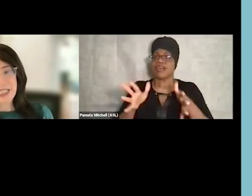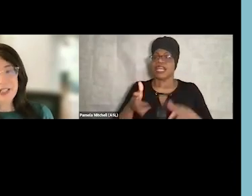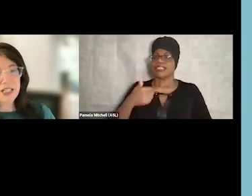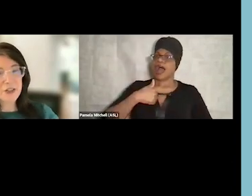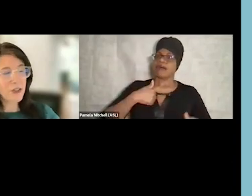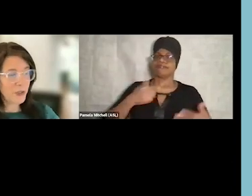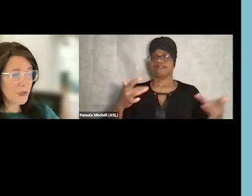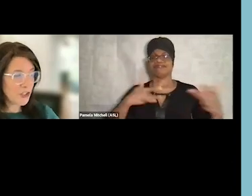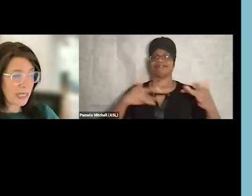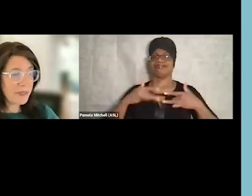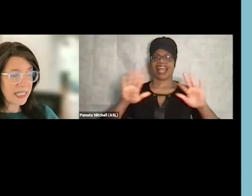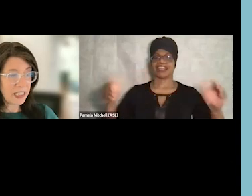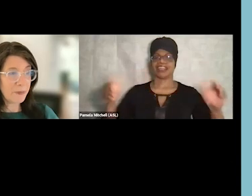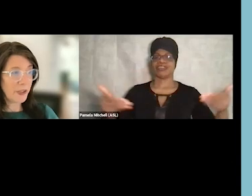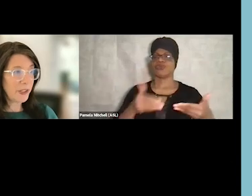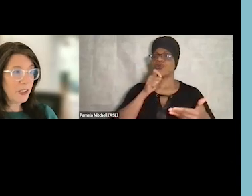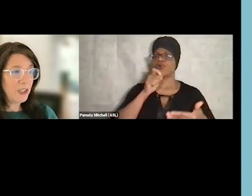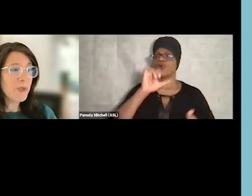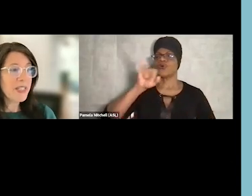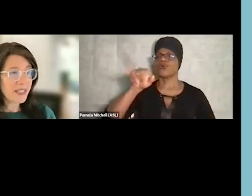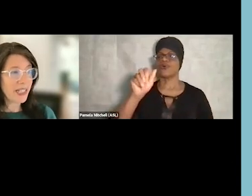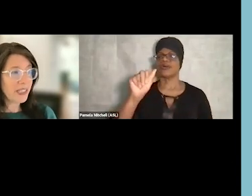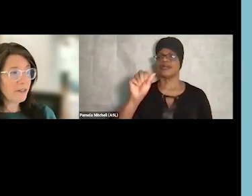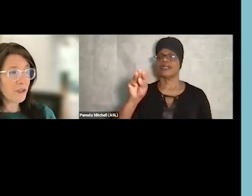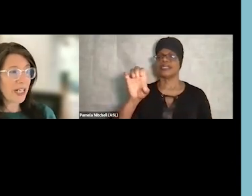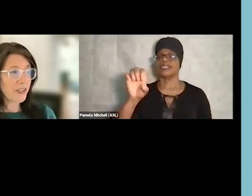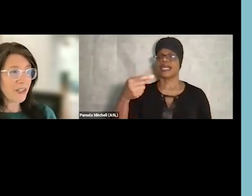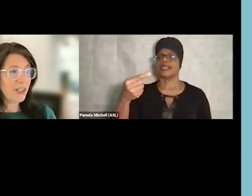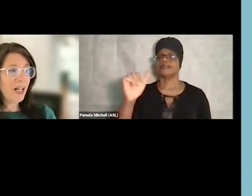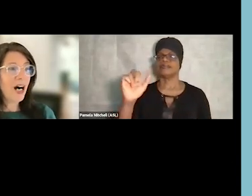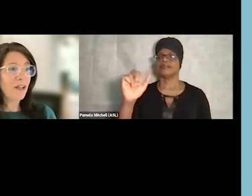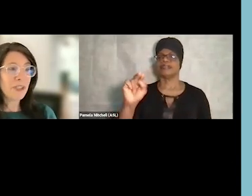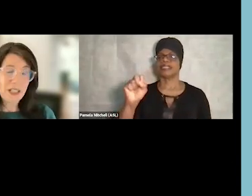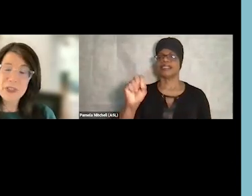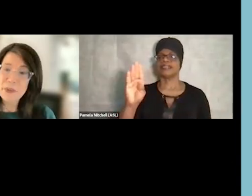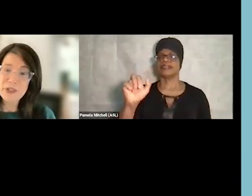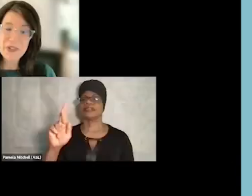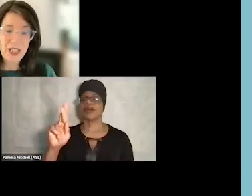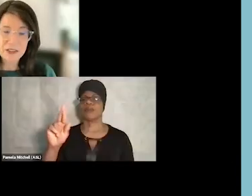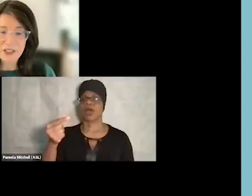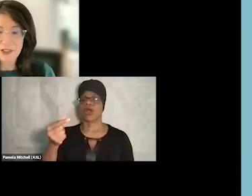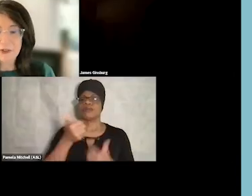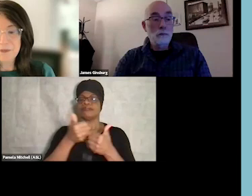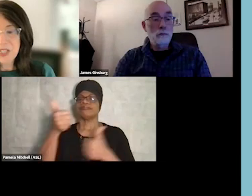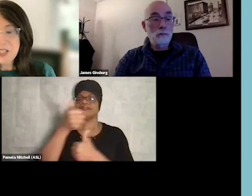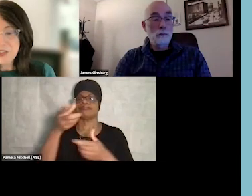to get to introduce James Ginsburg, who's the Executive Director of RecoveryWorks in Colorado.